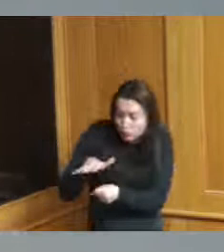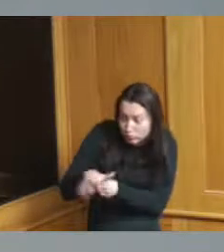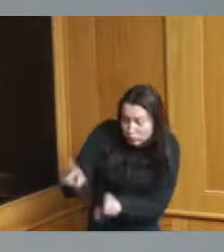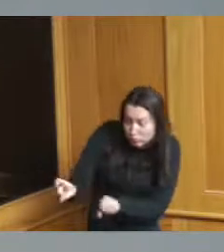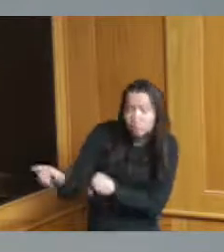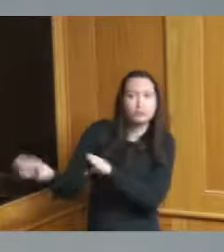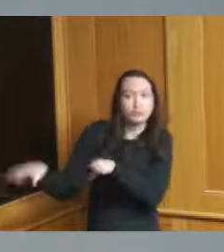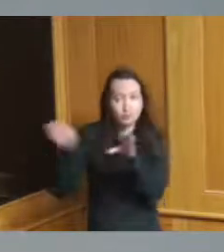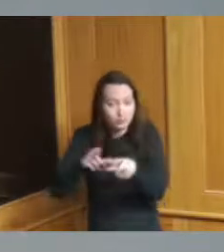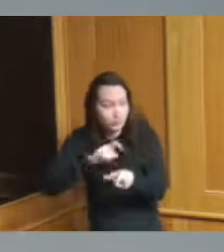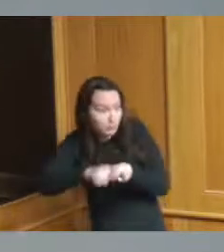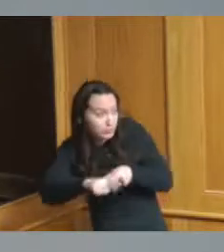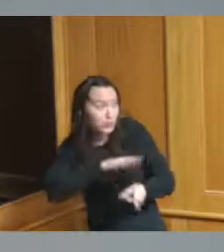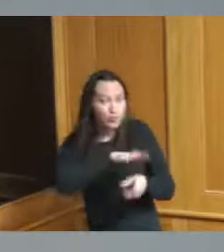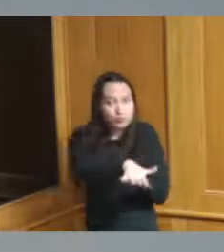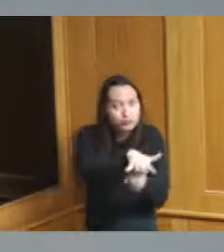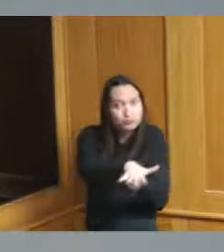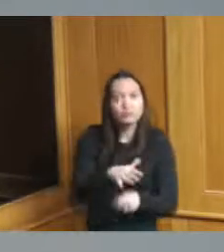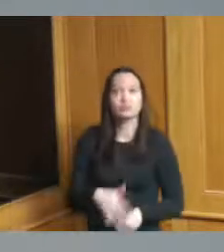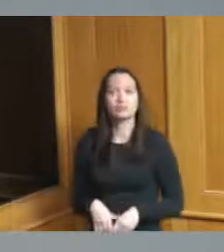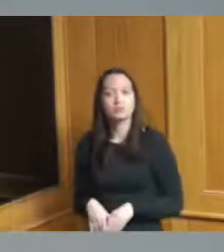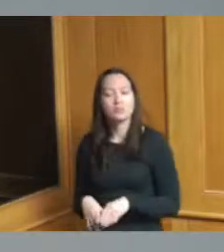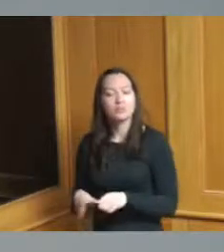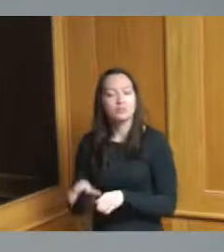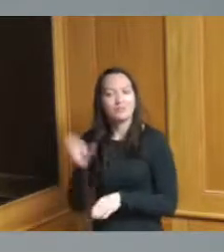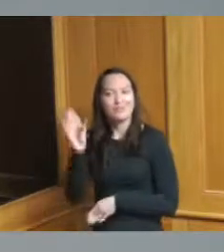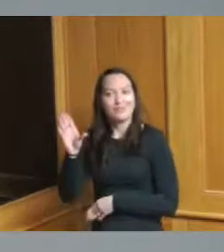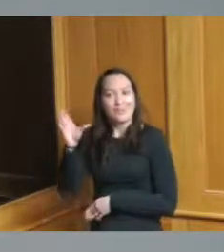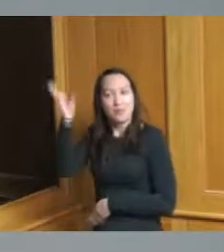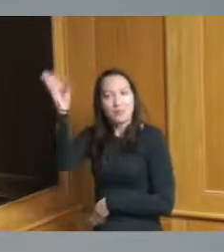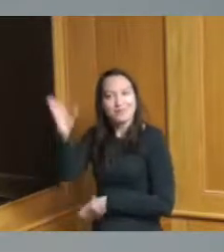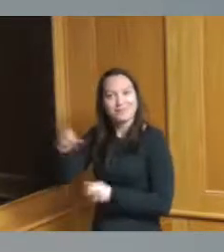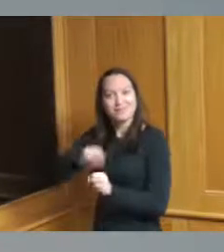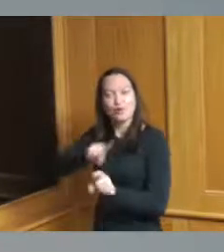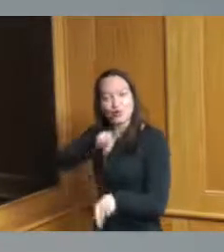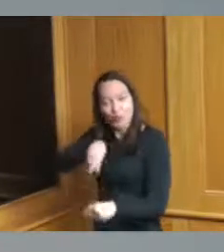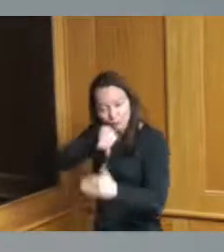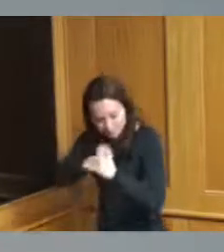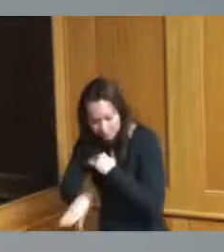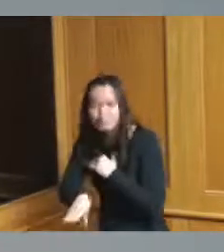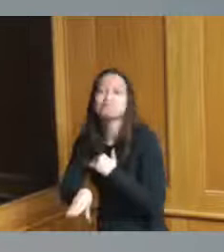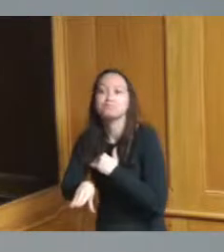Kesterman mentioned earlier in the presentation there are places that you can get into for very